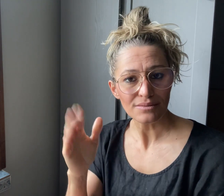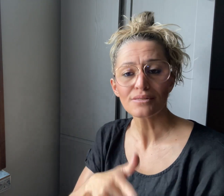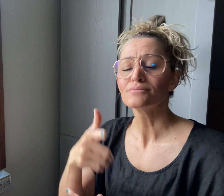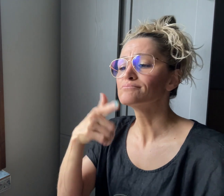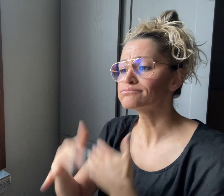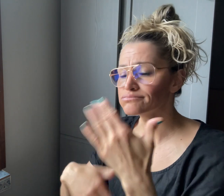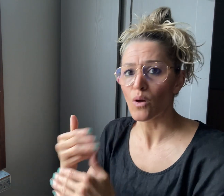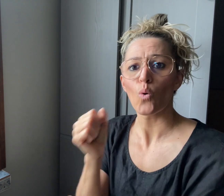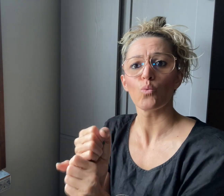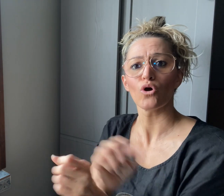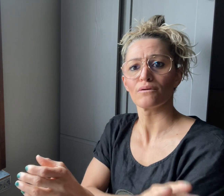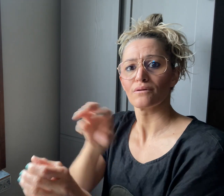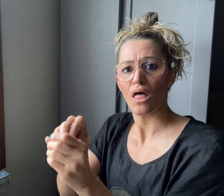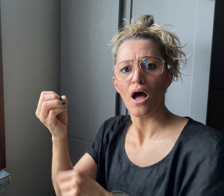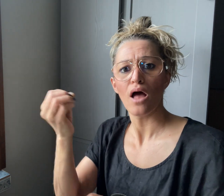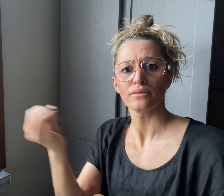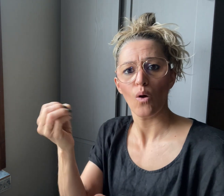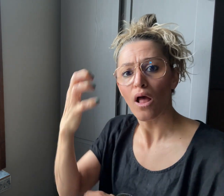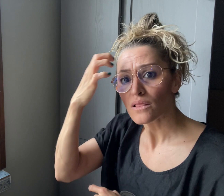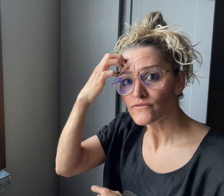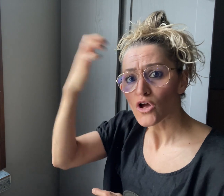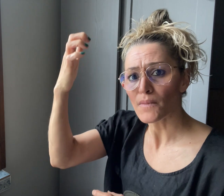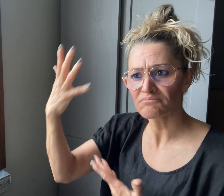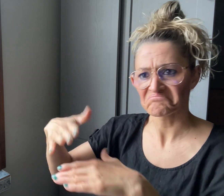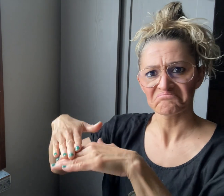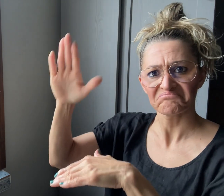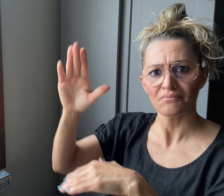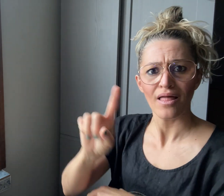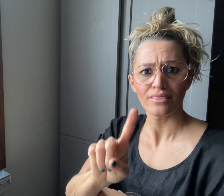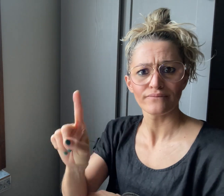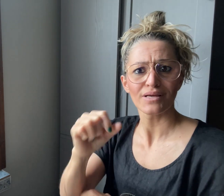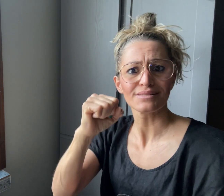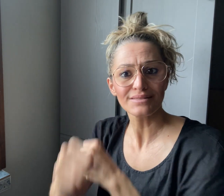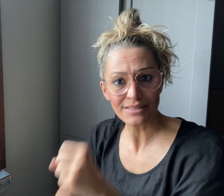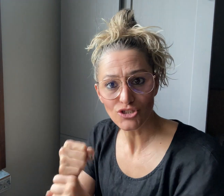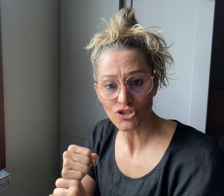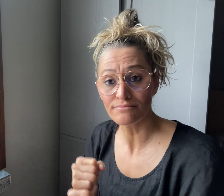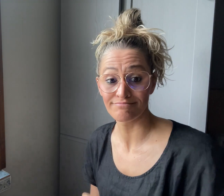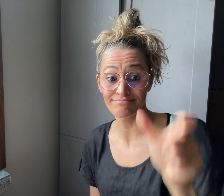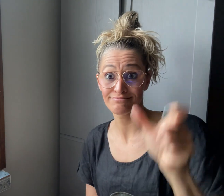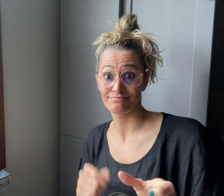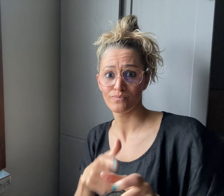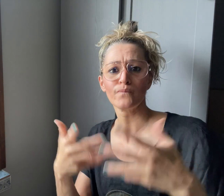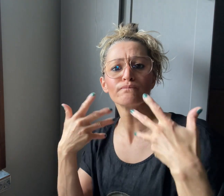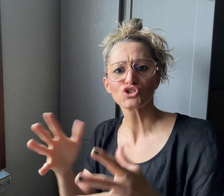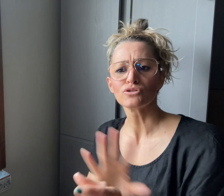with the Ontario government, Richard worked in different